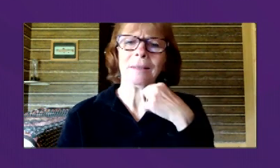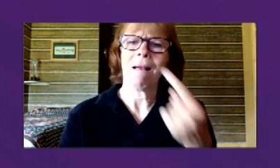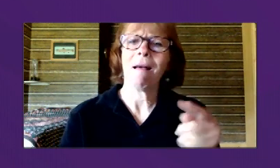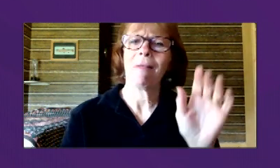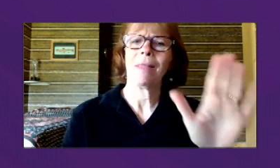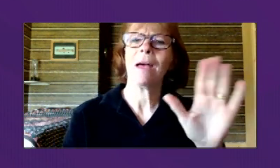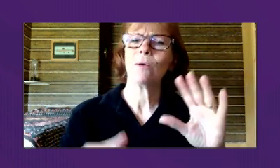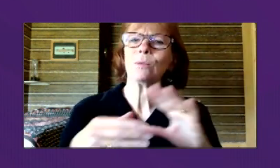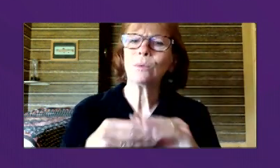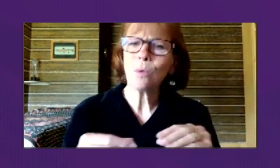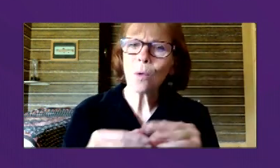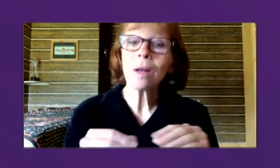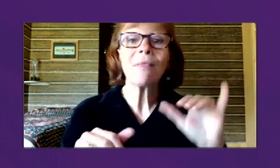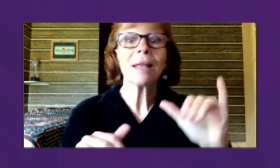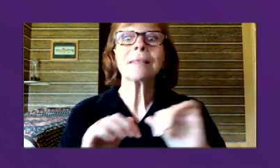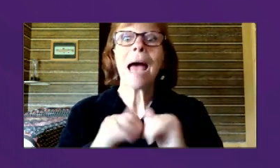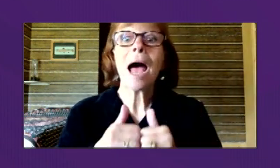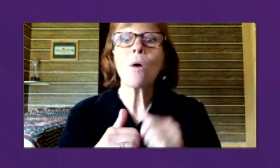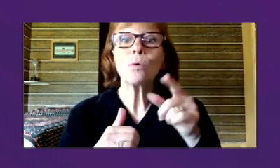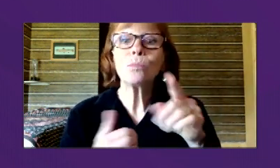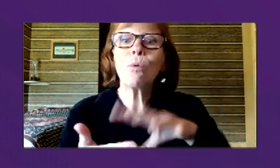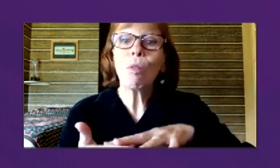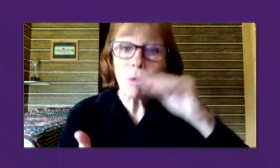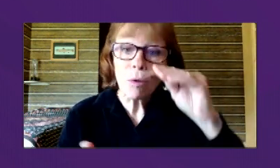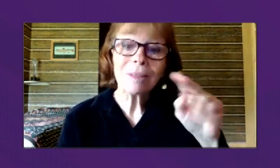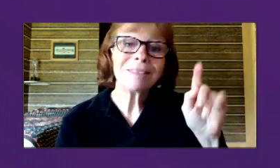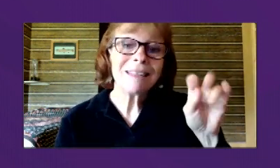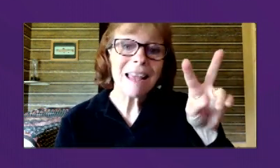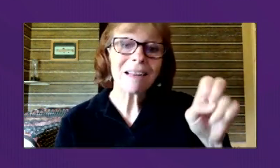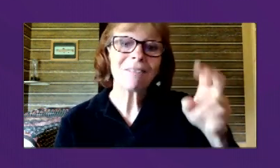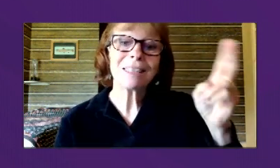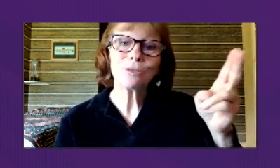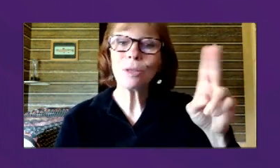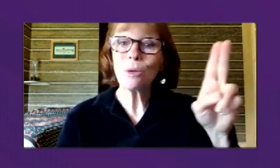about Native history in the United States. Many nations, including the Cherokee,